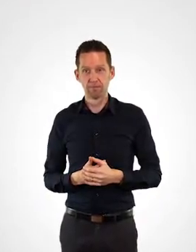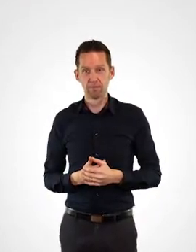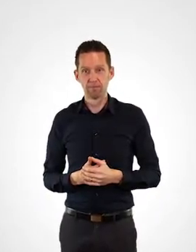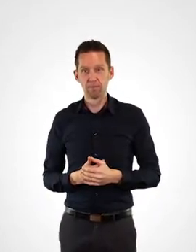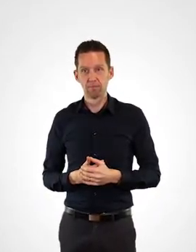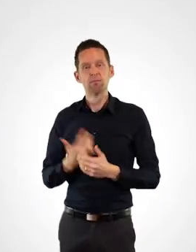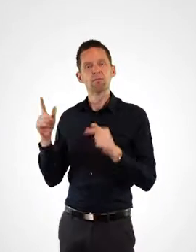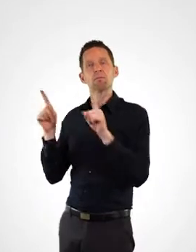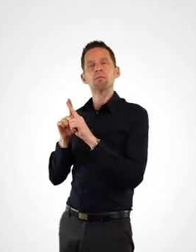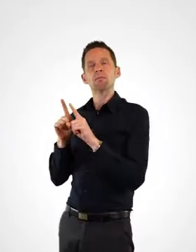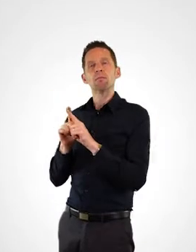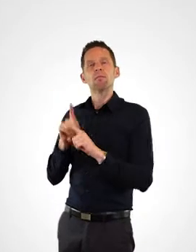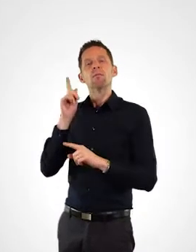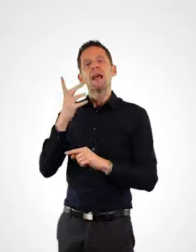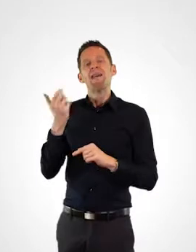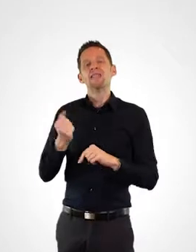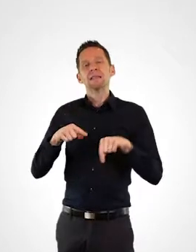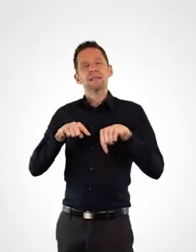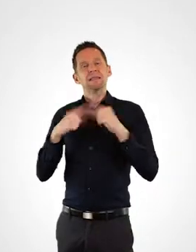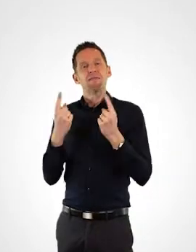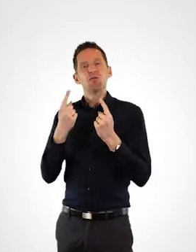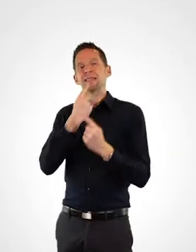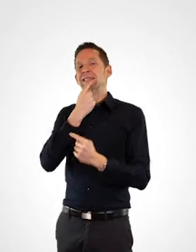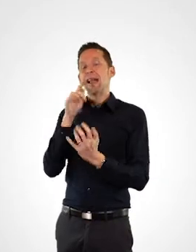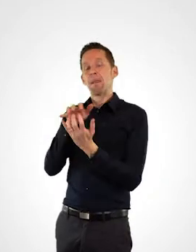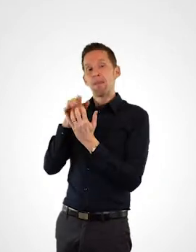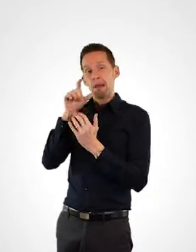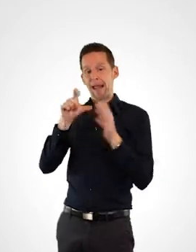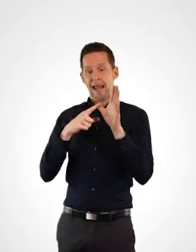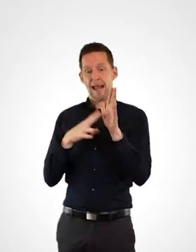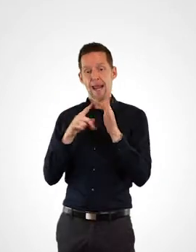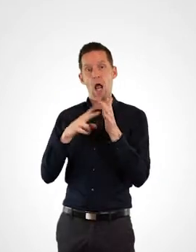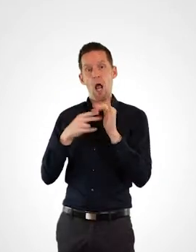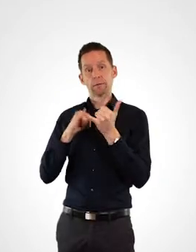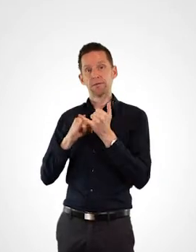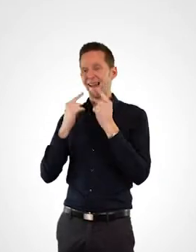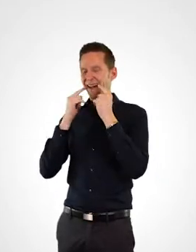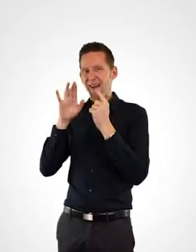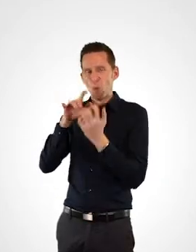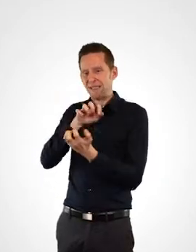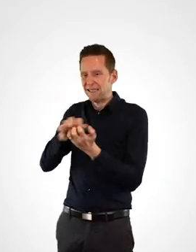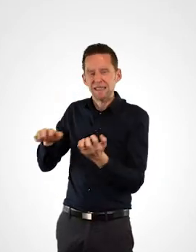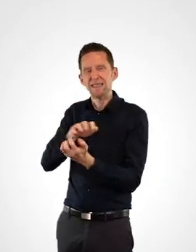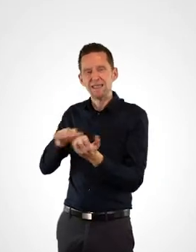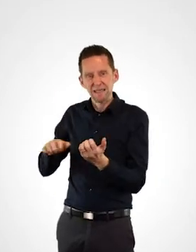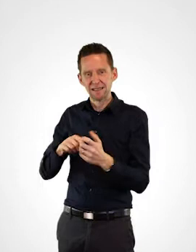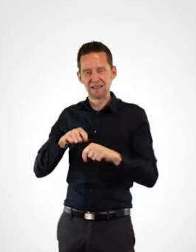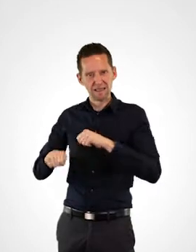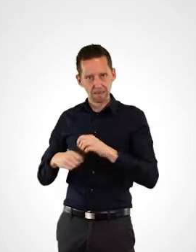And we also have different kinds of teeth. You have canines for tearing, right here, incisors for cutting, and molars for chewing.